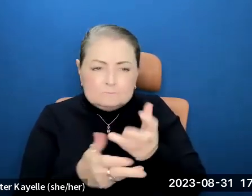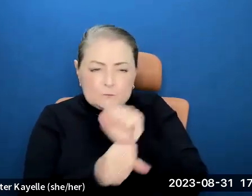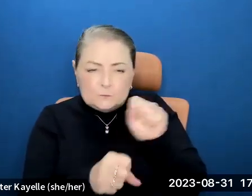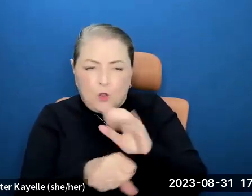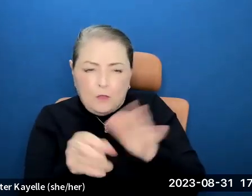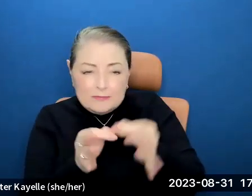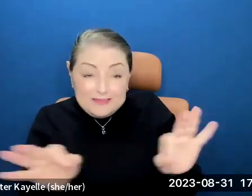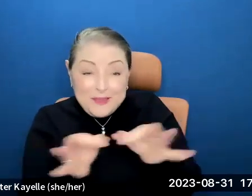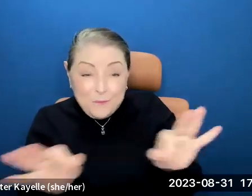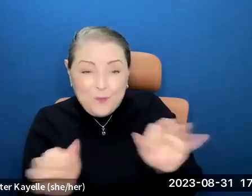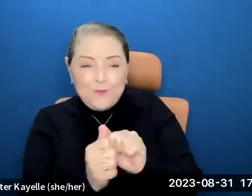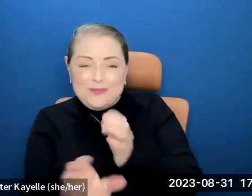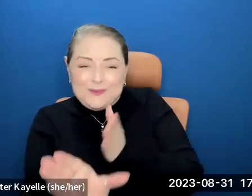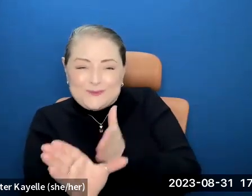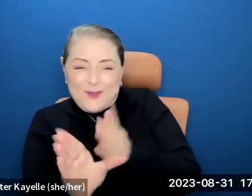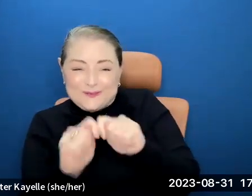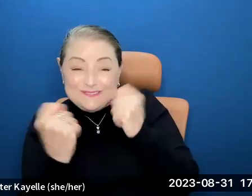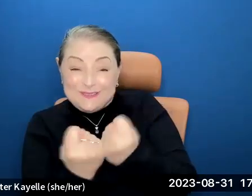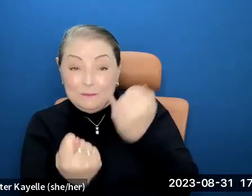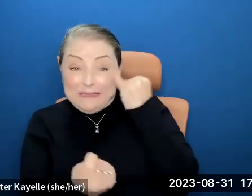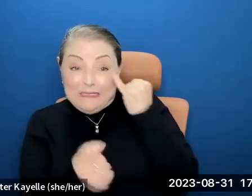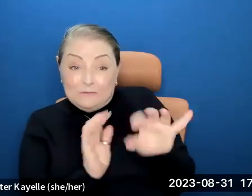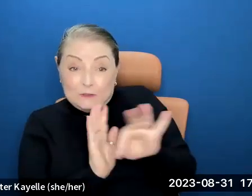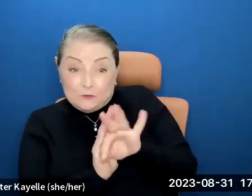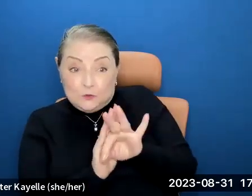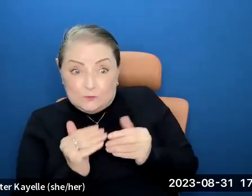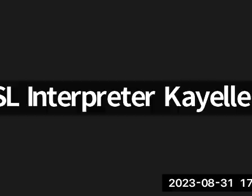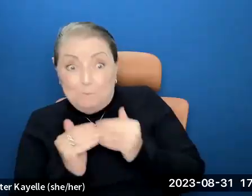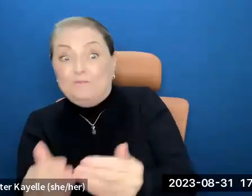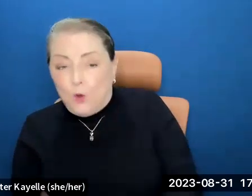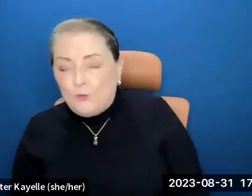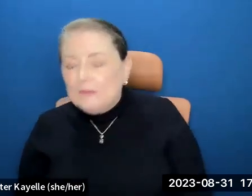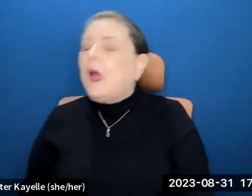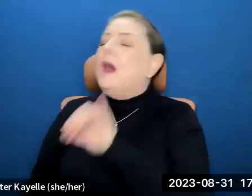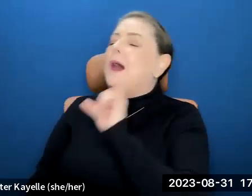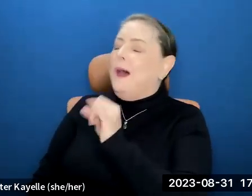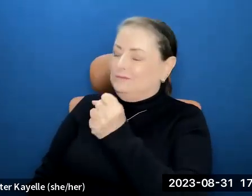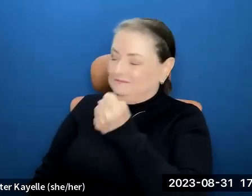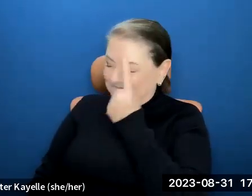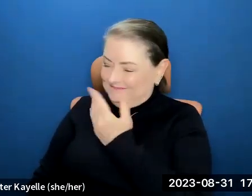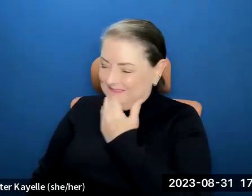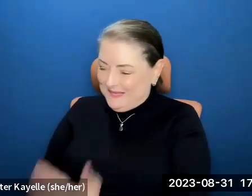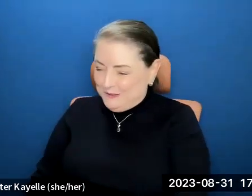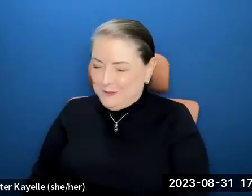with our psychology team if they choose to move forward with it I see okay thank you no problem